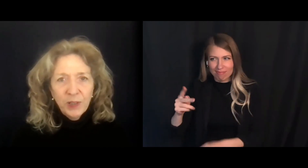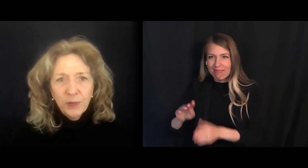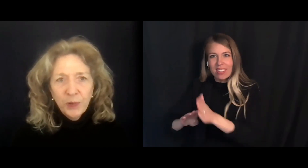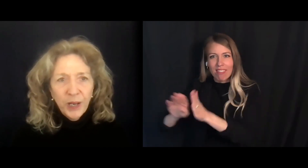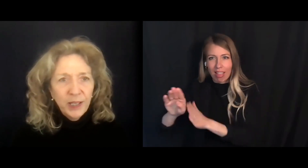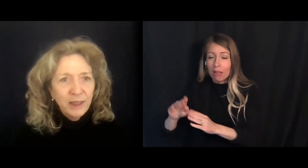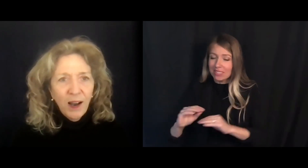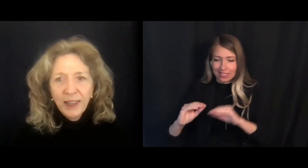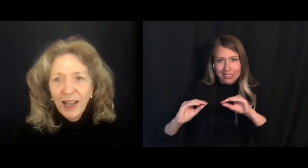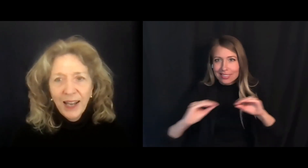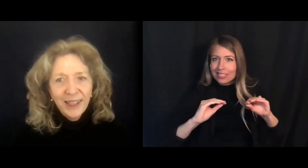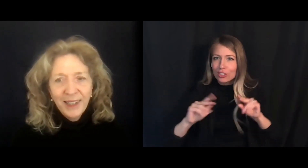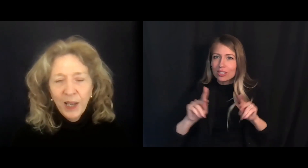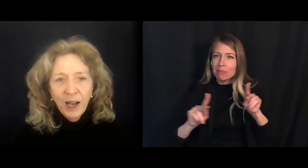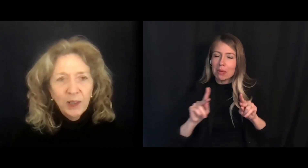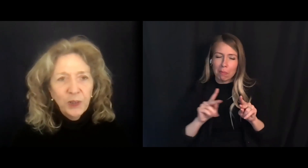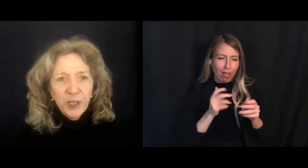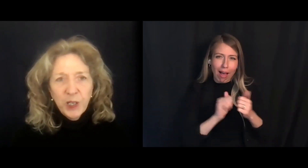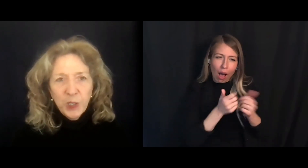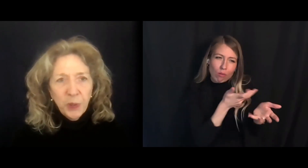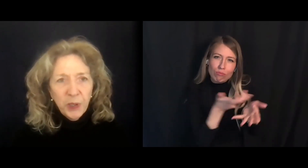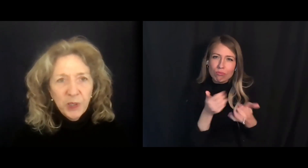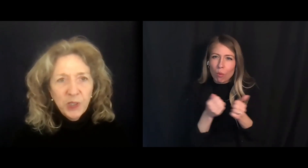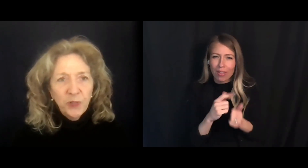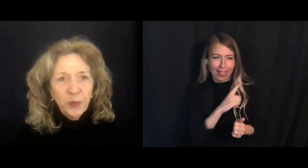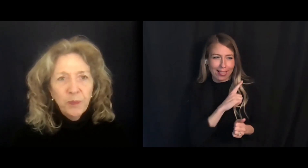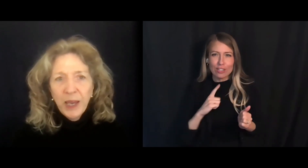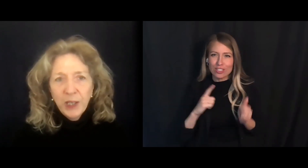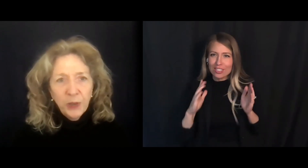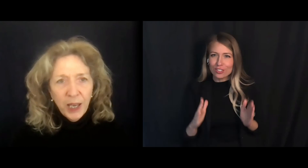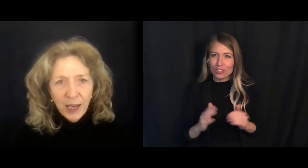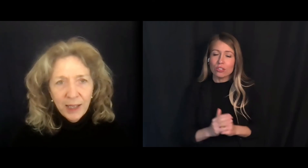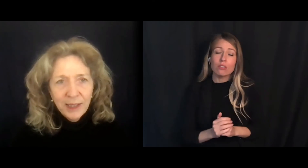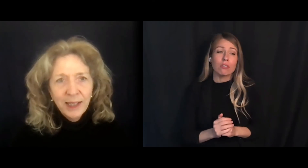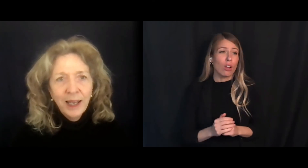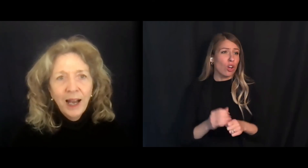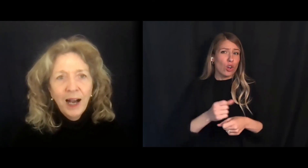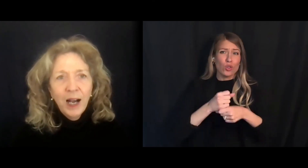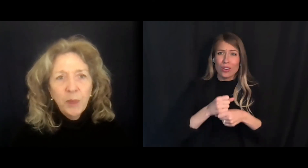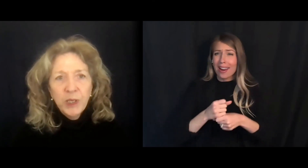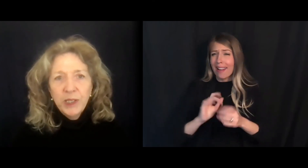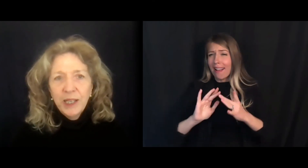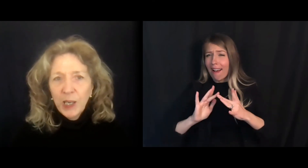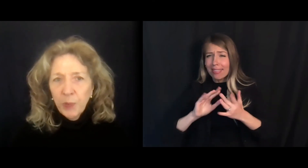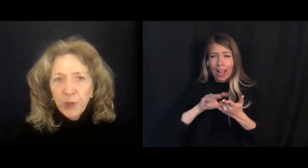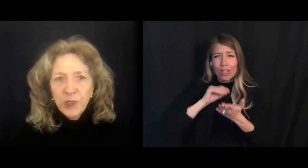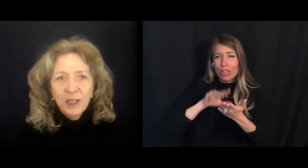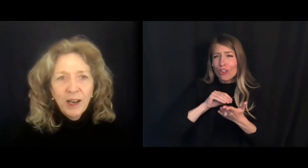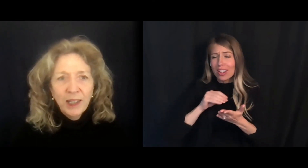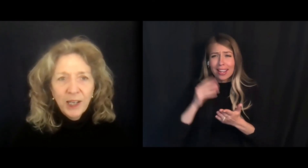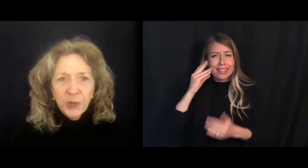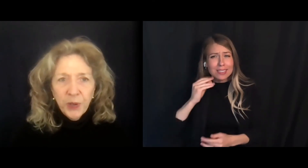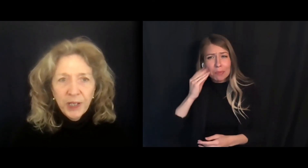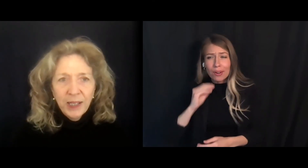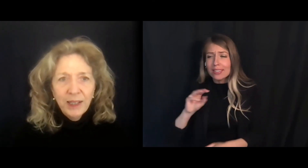and created online learning experiences for Making Your Case. We did in-person and online training.